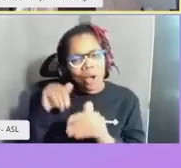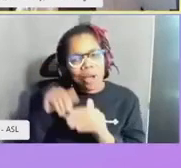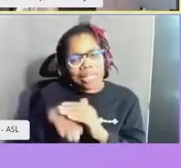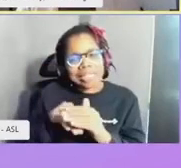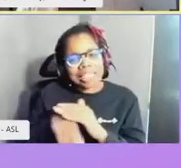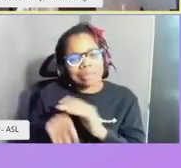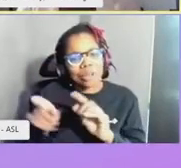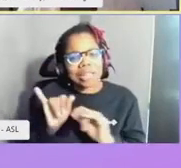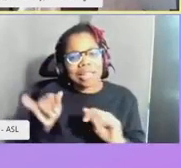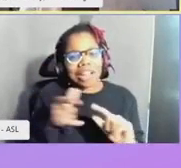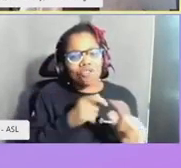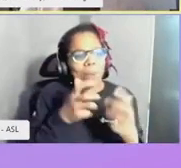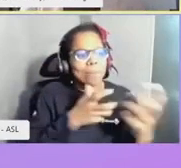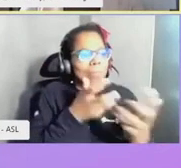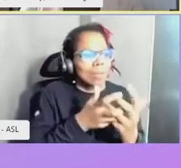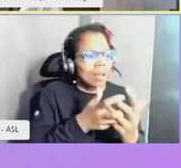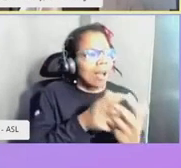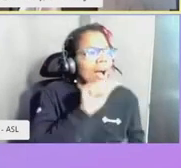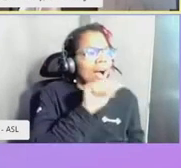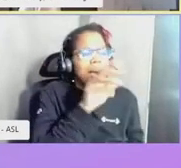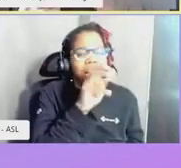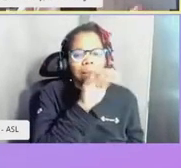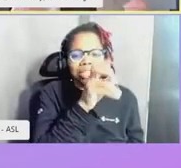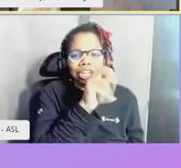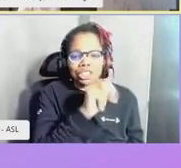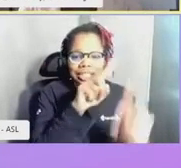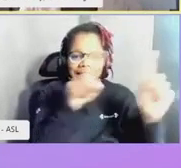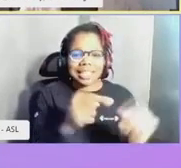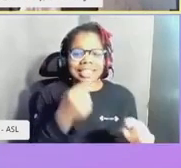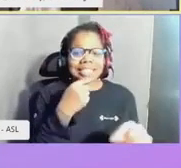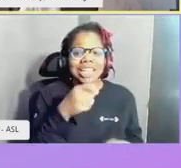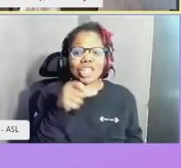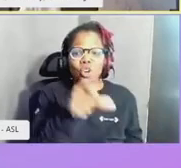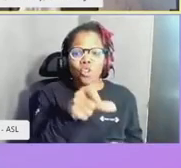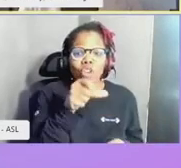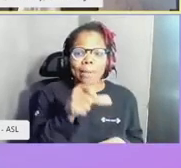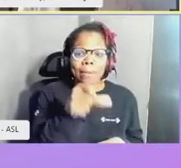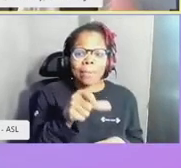one of my colleagues at the access board by what I am about to say next comment which is they think about